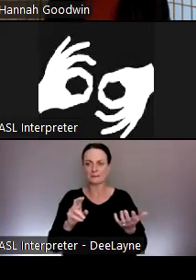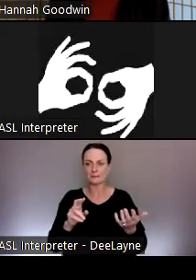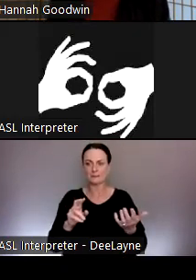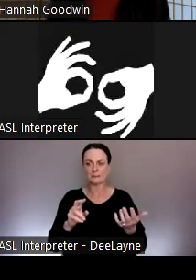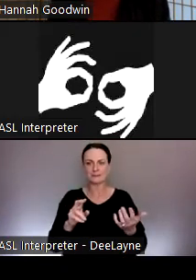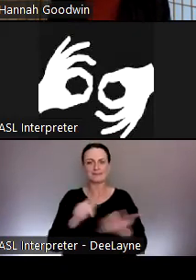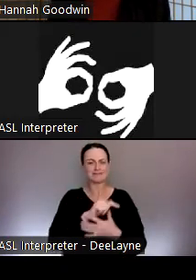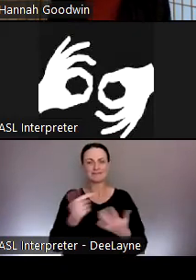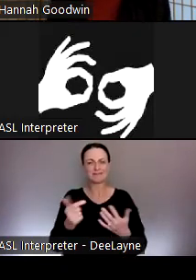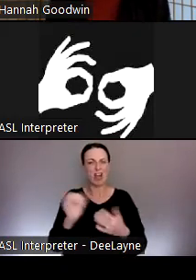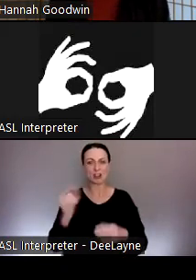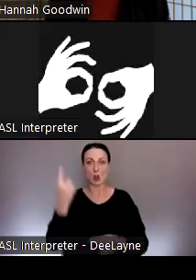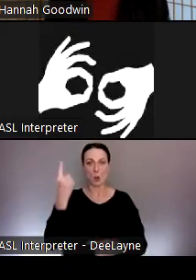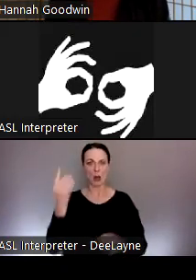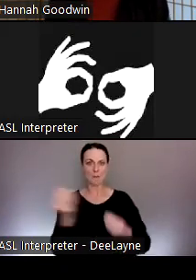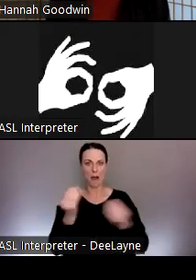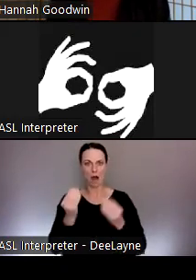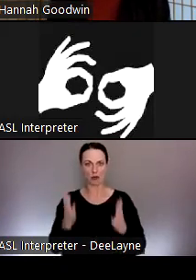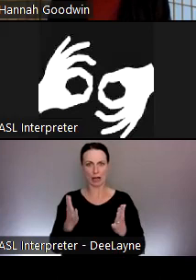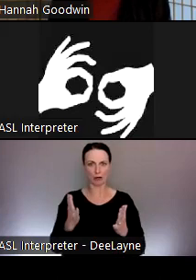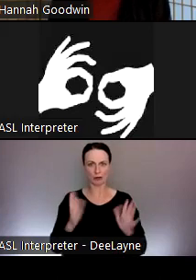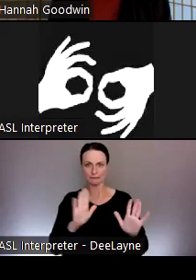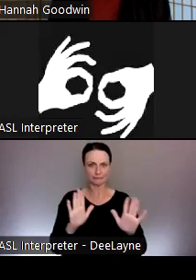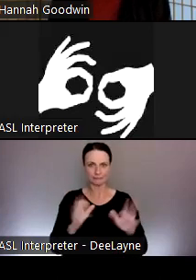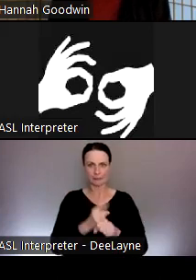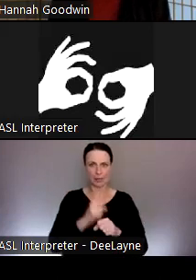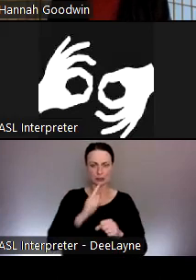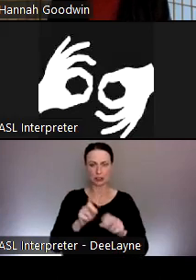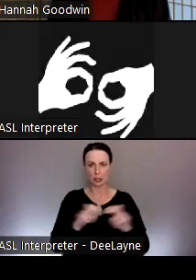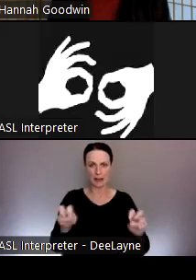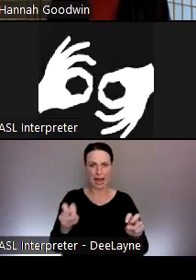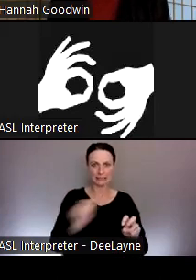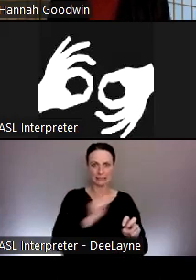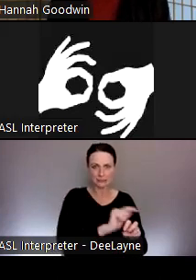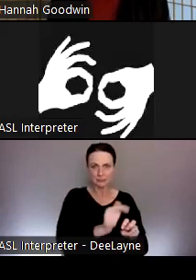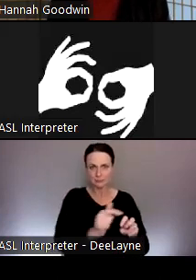as well as a moderator who will ensure that panels each have an opportunity to present